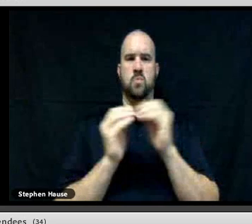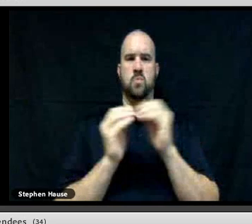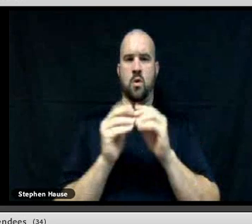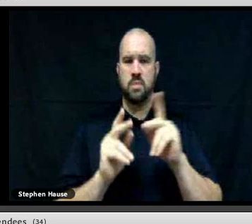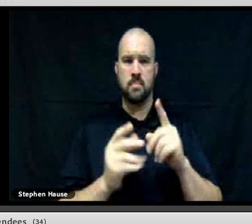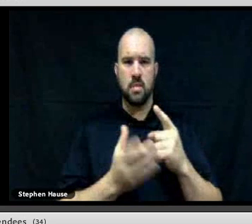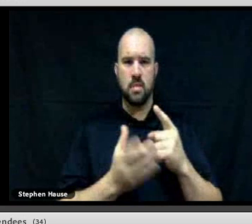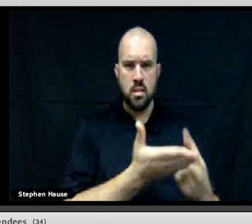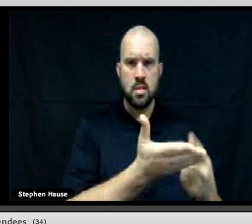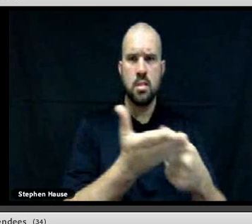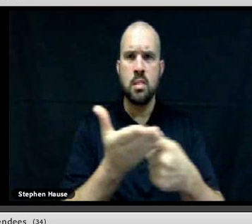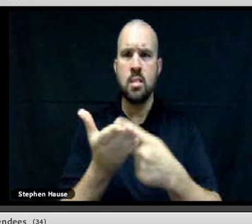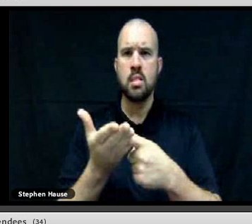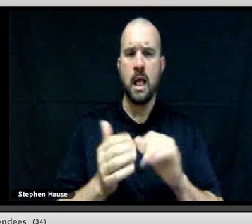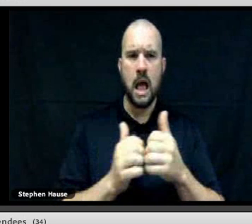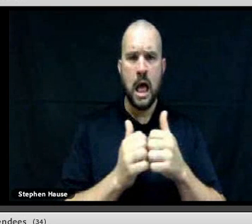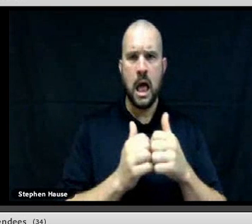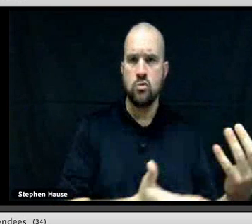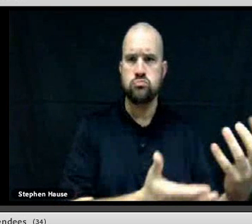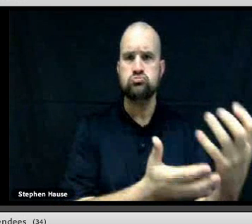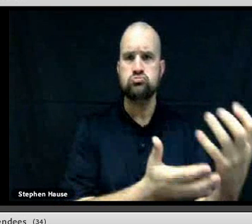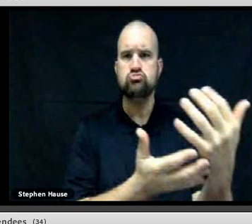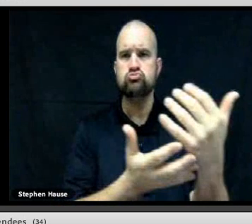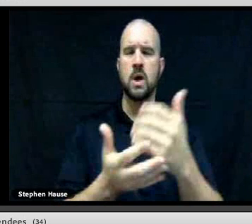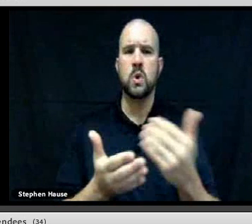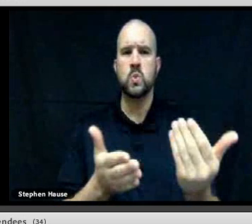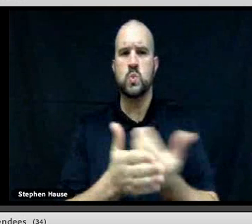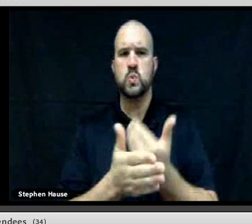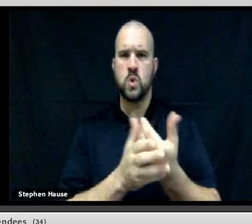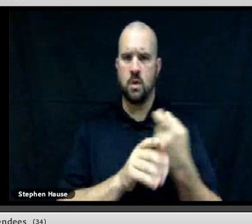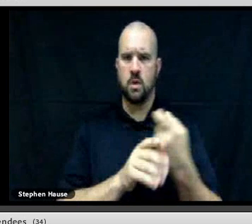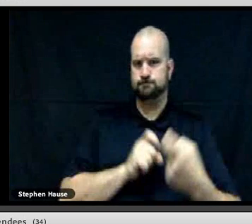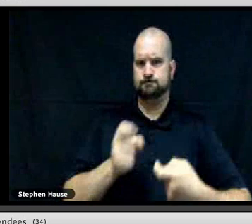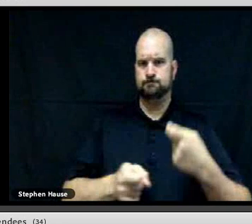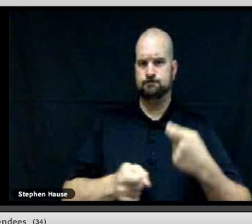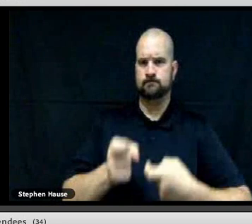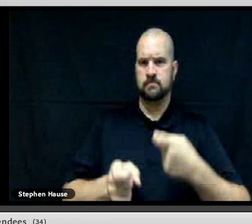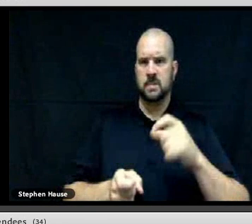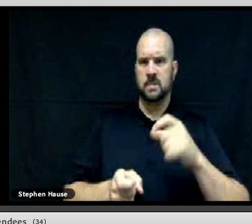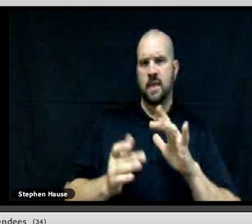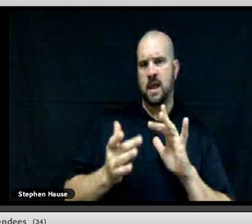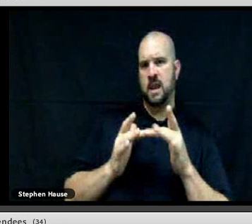and how, um, to contribute to that, not only through content, but through the use of DPLA.